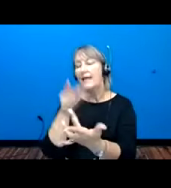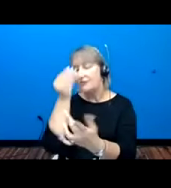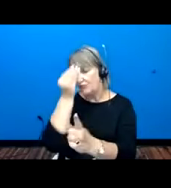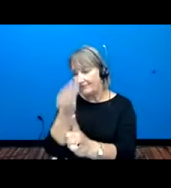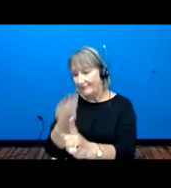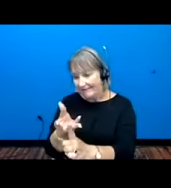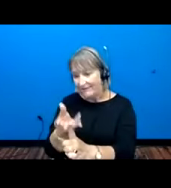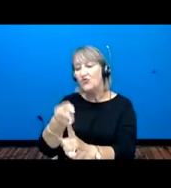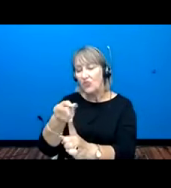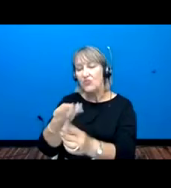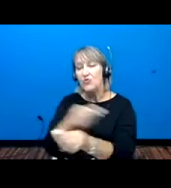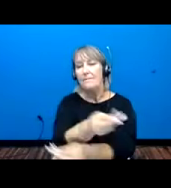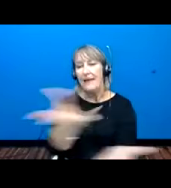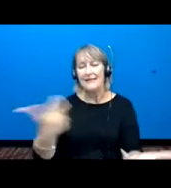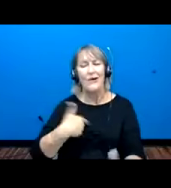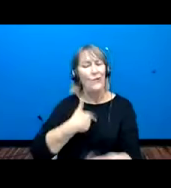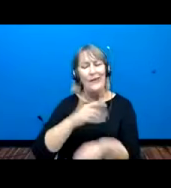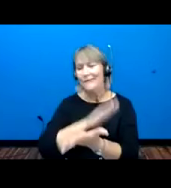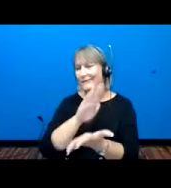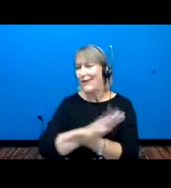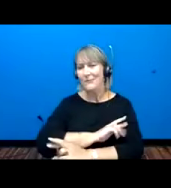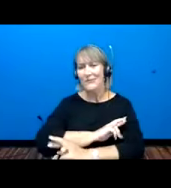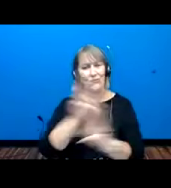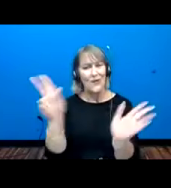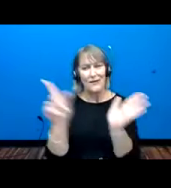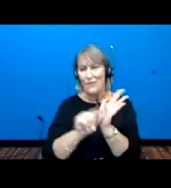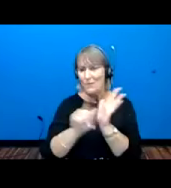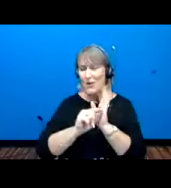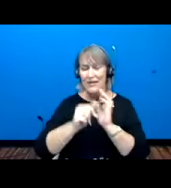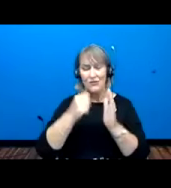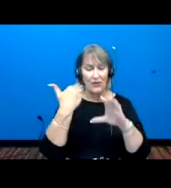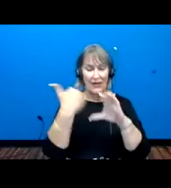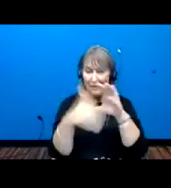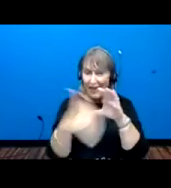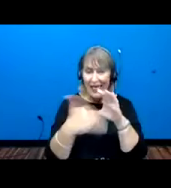We've got documents created that you can go ahead and send emails out,